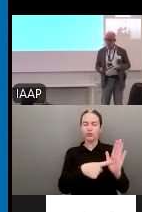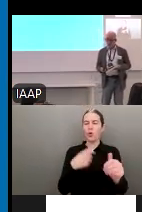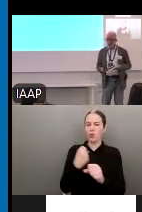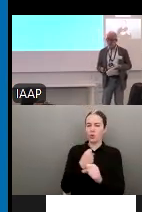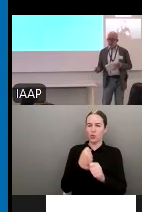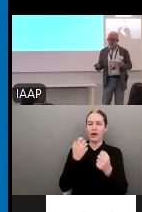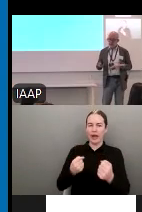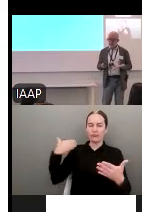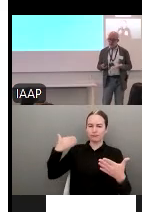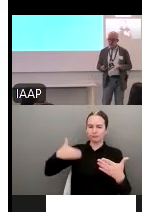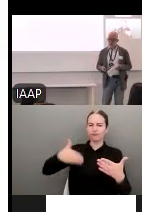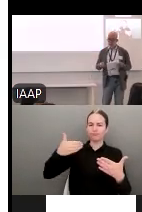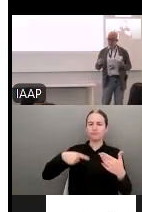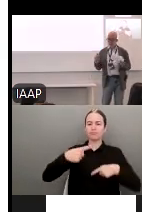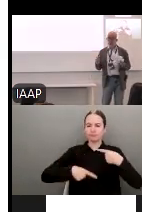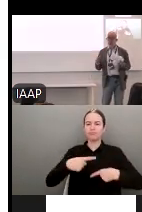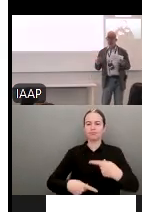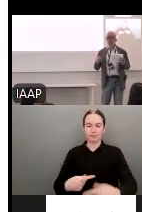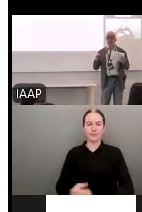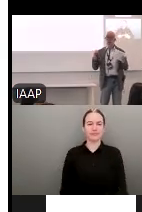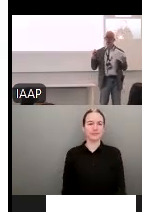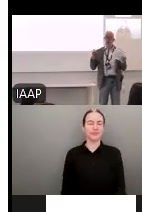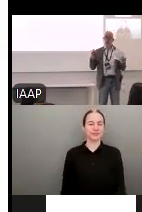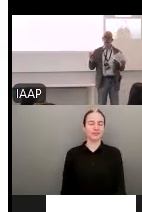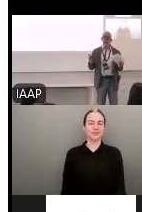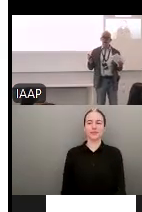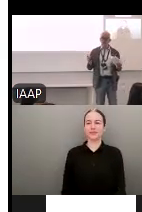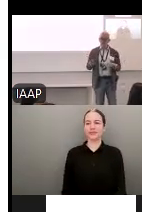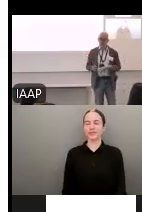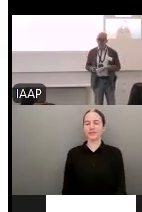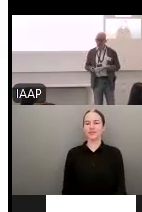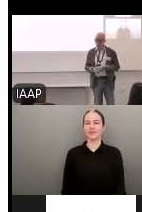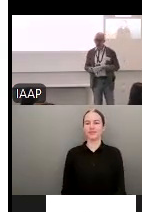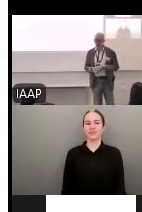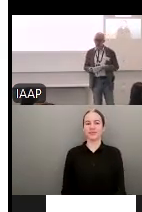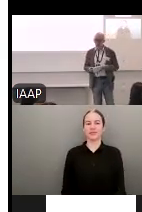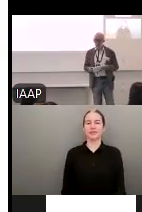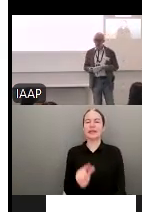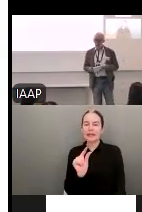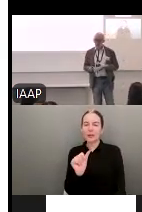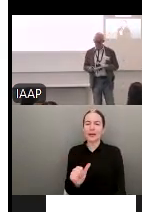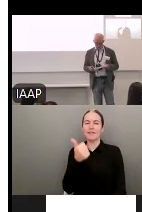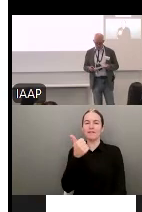There have been some other work, but I just want to show total, short work on also,